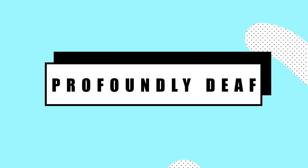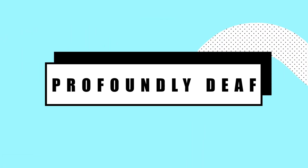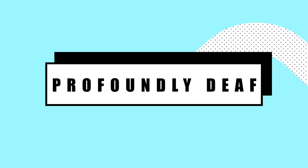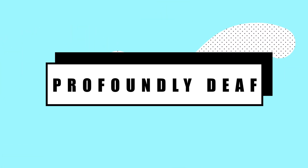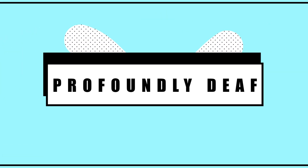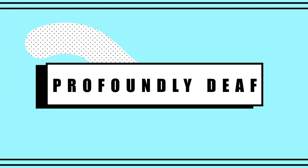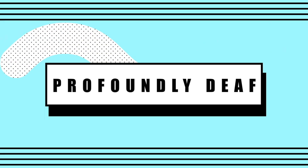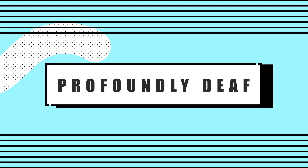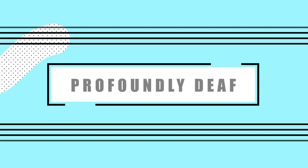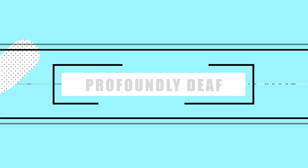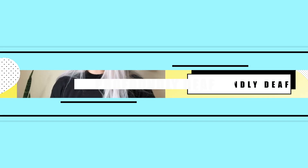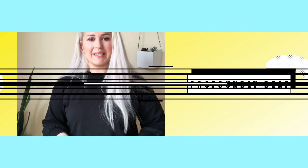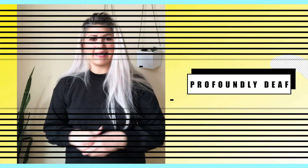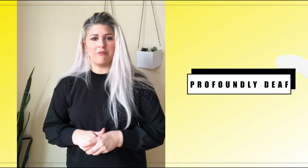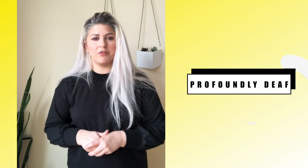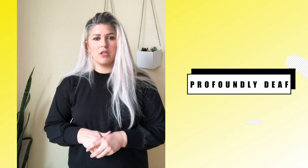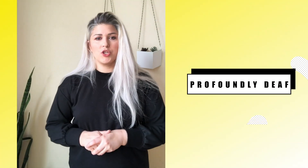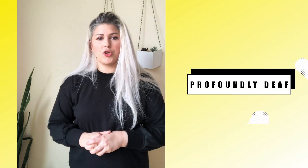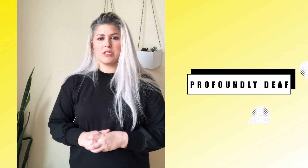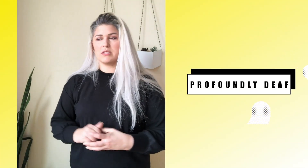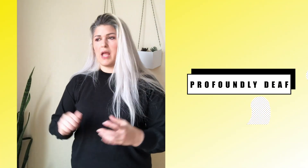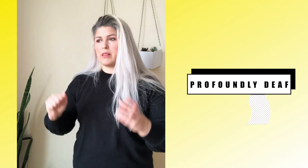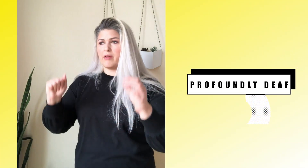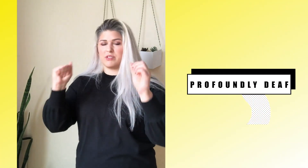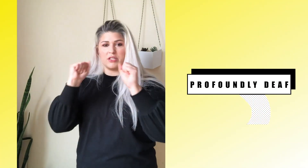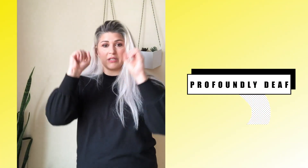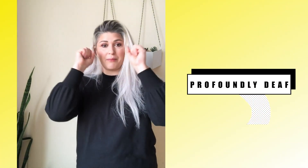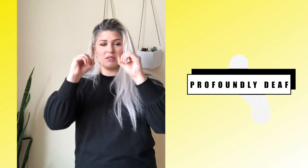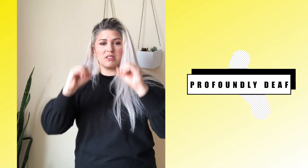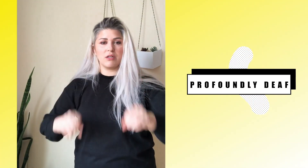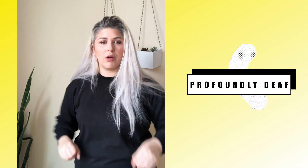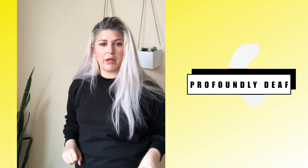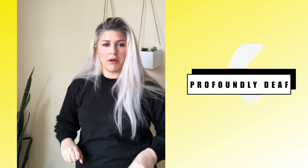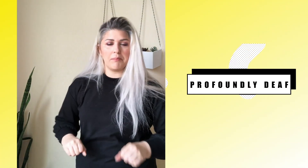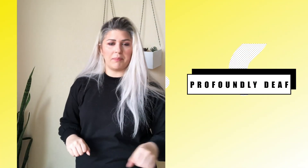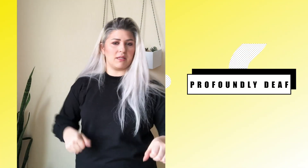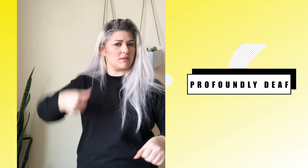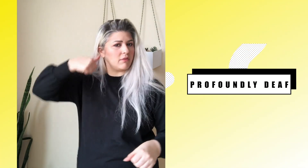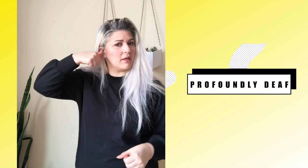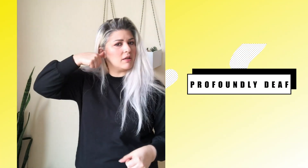The next sign, profoundly deaf. So this is like, there's, there's like zero hearing bupkis, right?